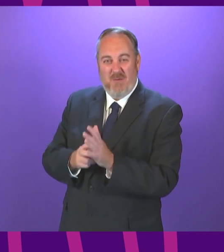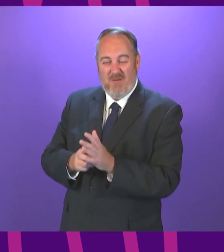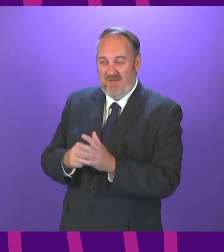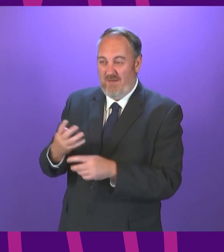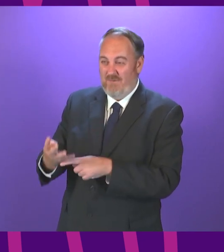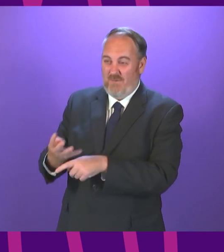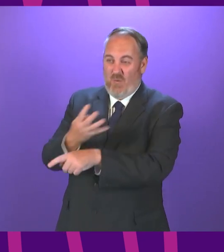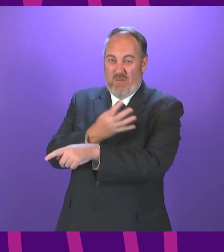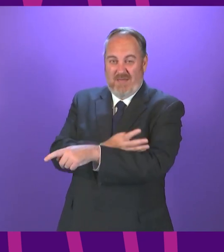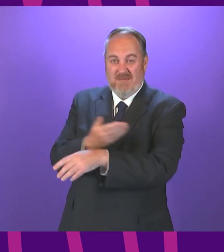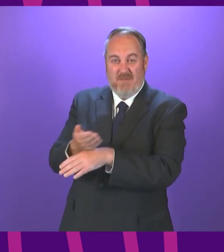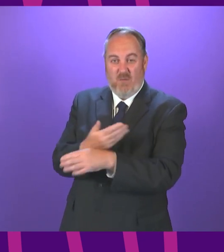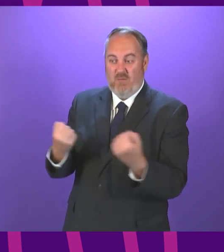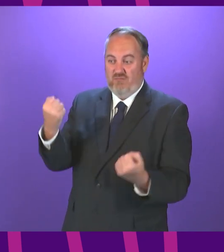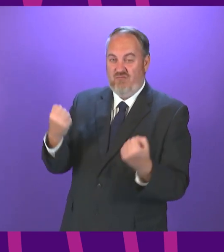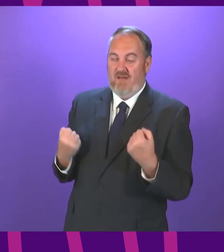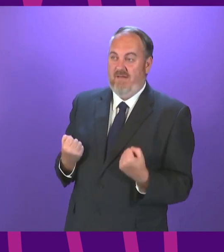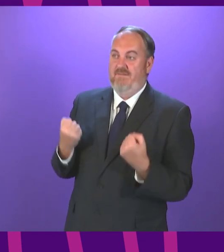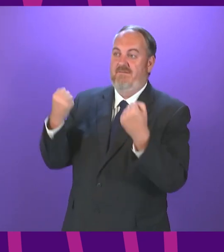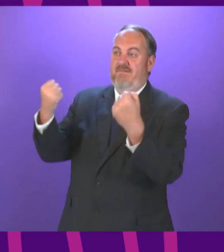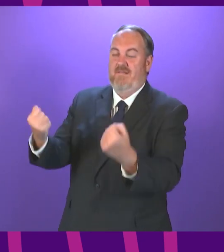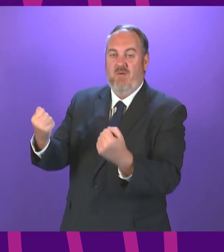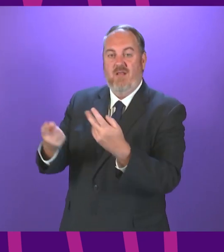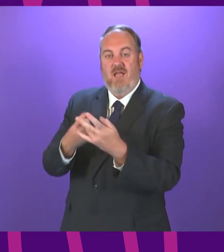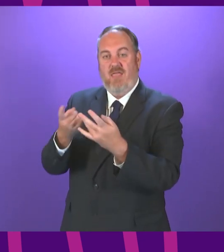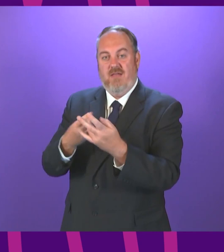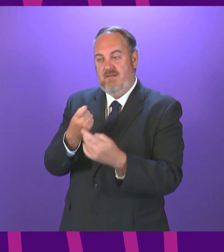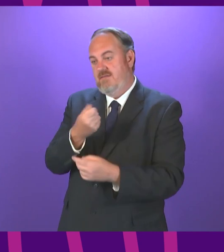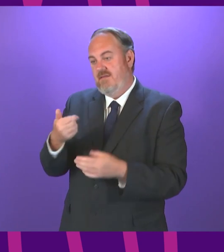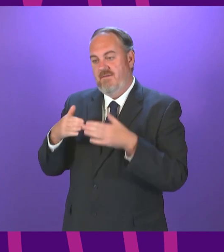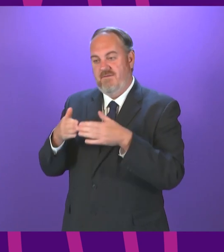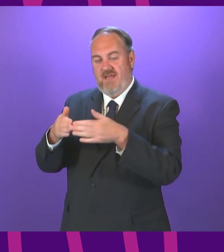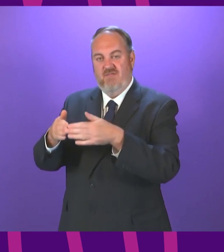crossing, with a similar picture on other island routes. What steps can be taken to